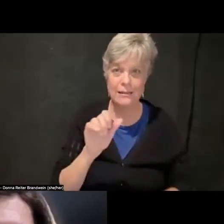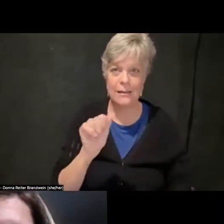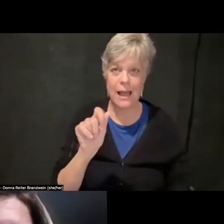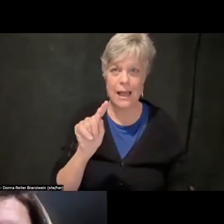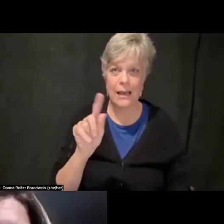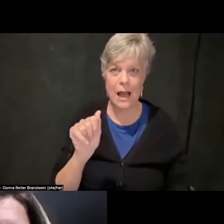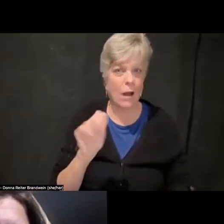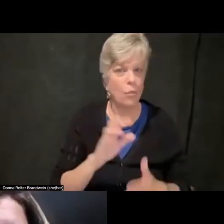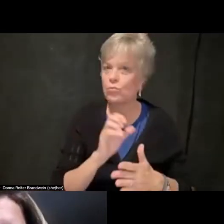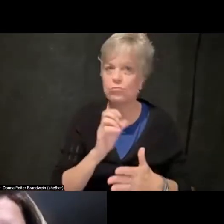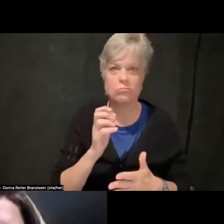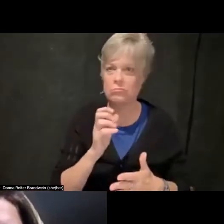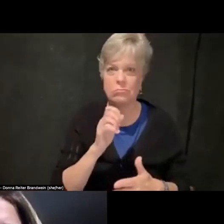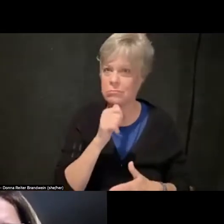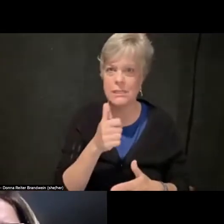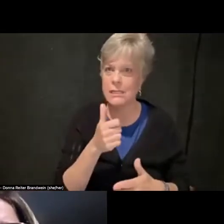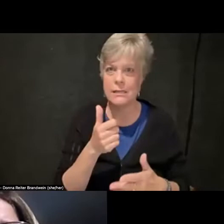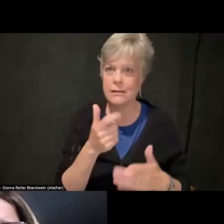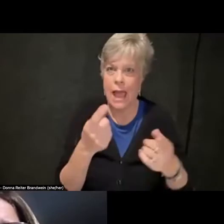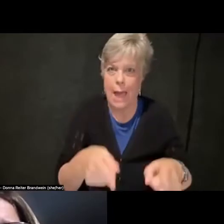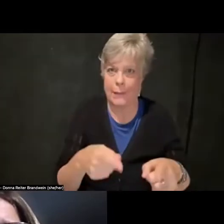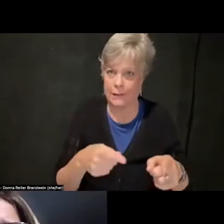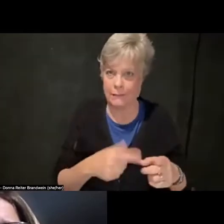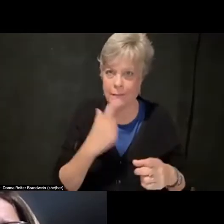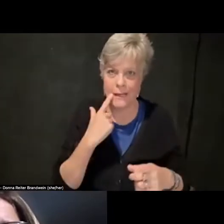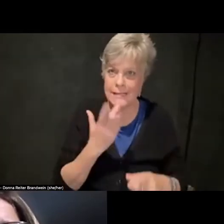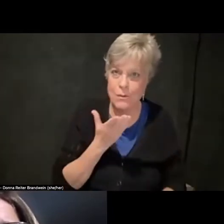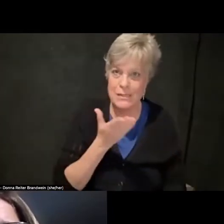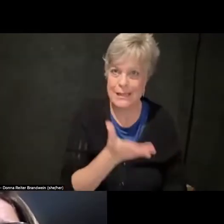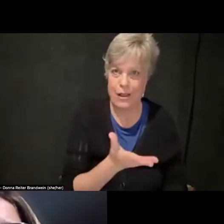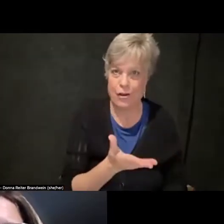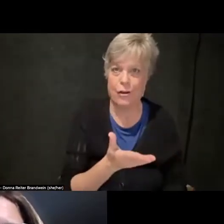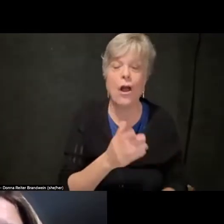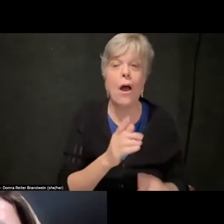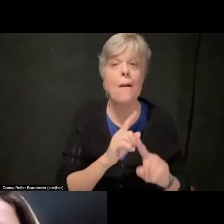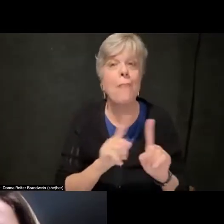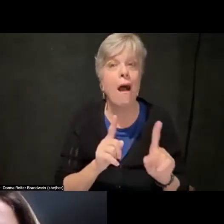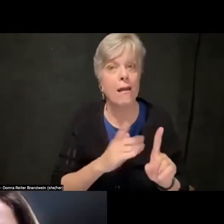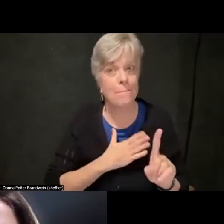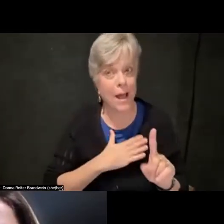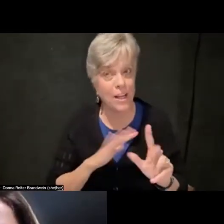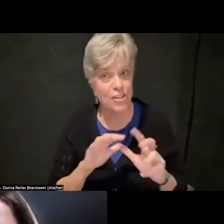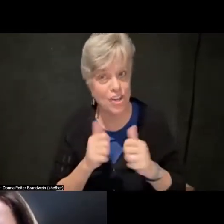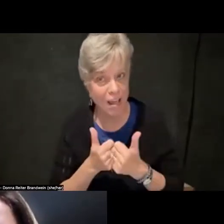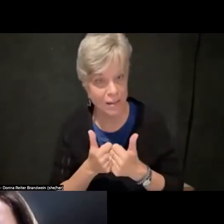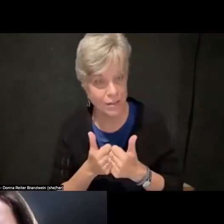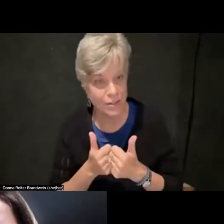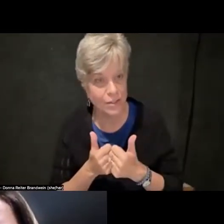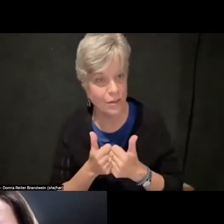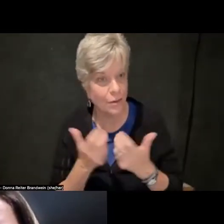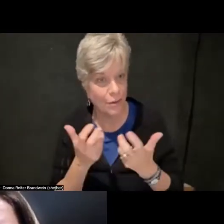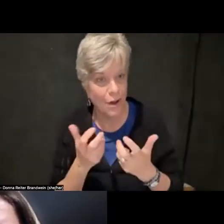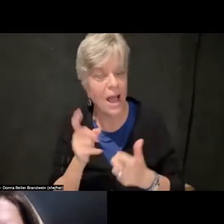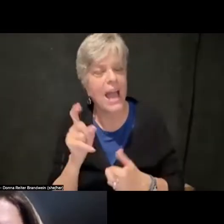However, I did have another challenge of, I had to make sure that I was being respectful